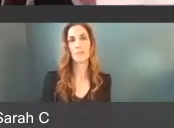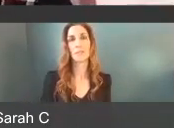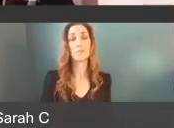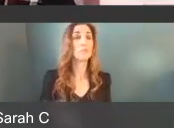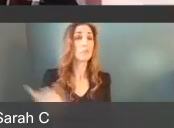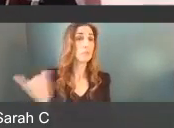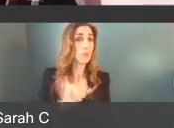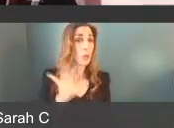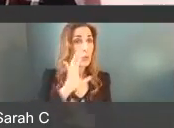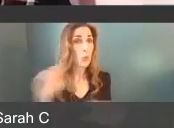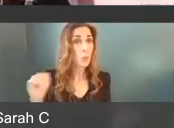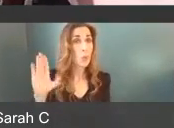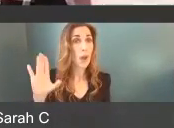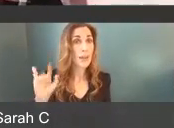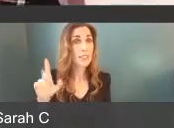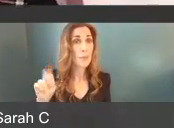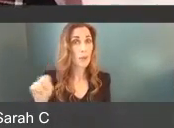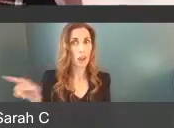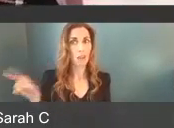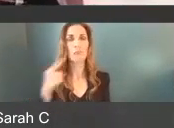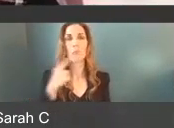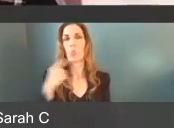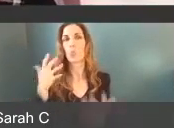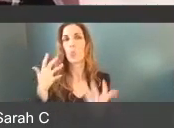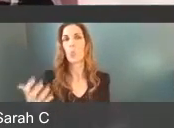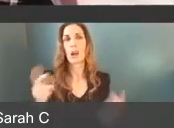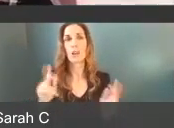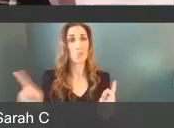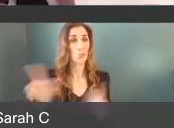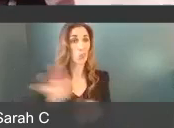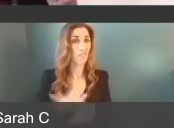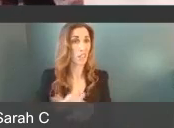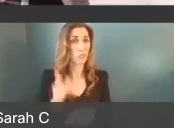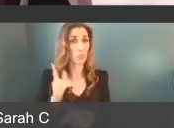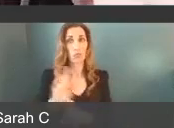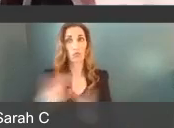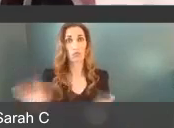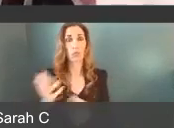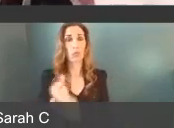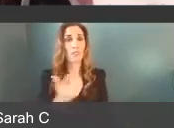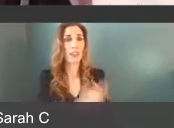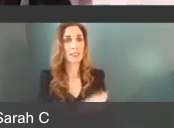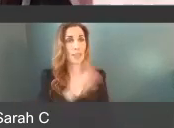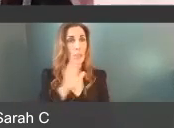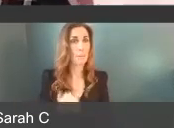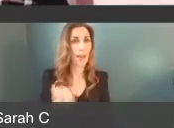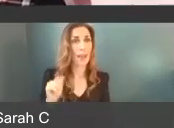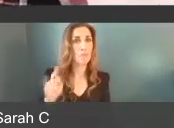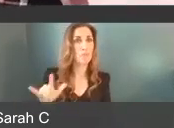wants to make everybody eligible for vaccine by April the 19th and realizing that in order for